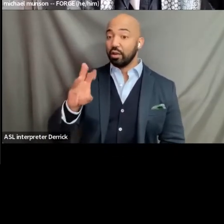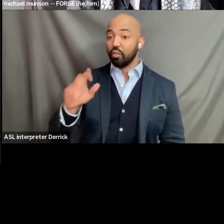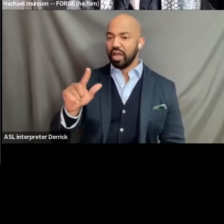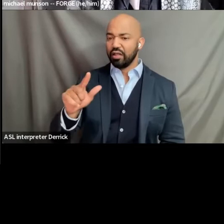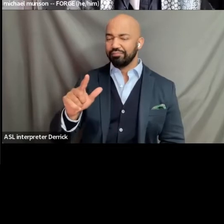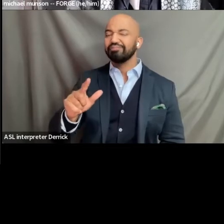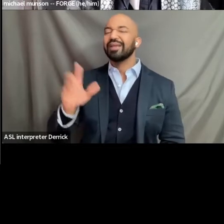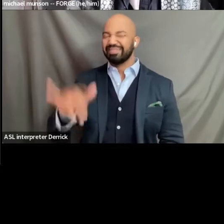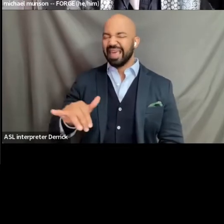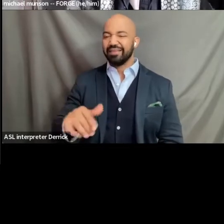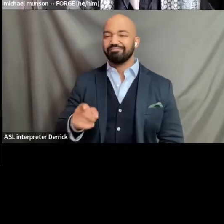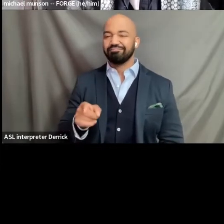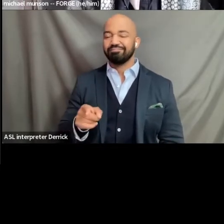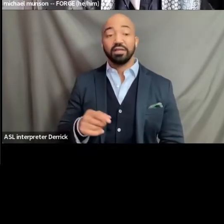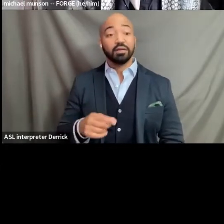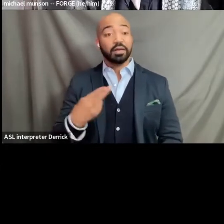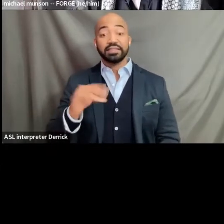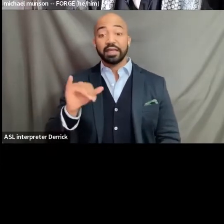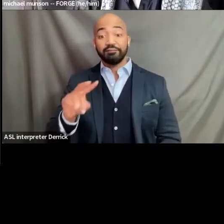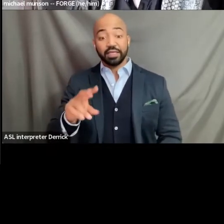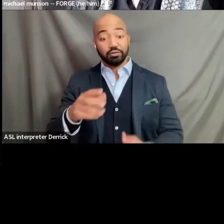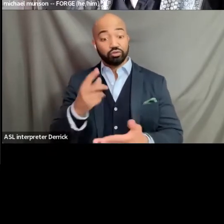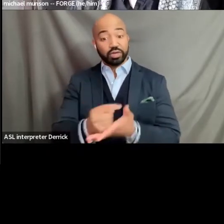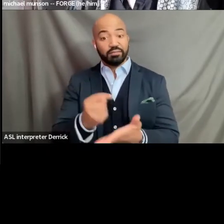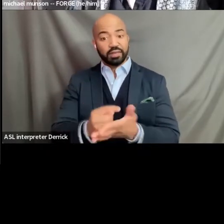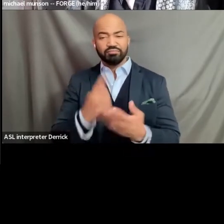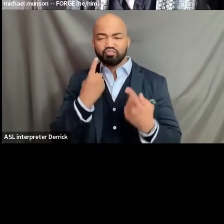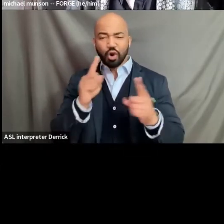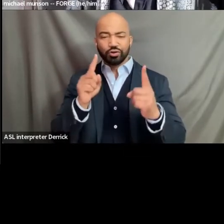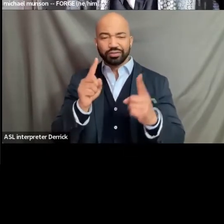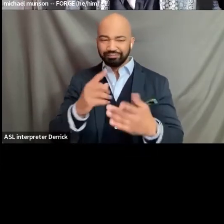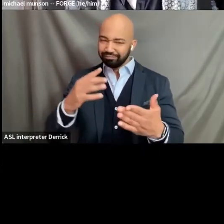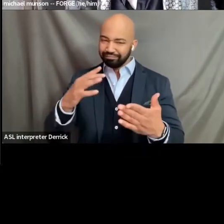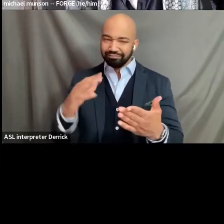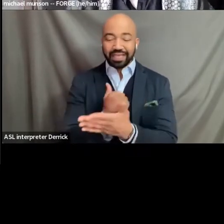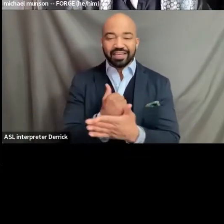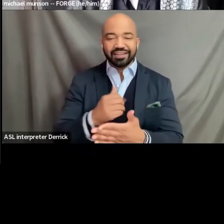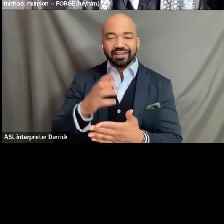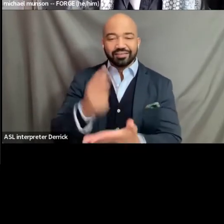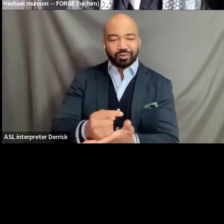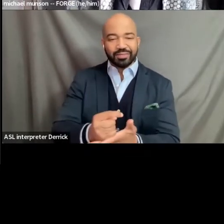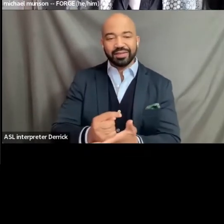HIV Treatment Works. Get in care. Stay in care. Live well.